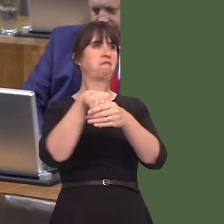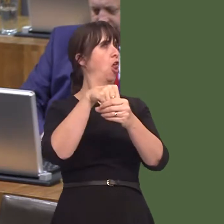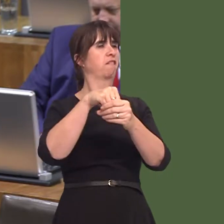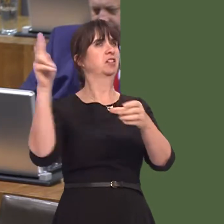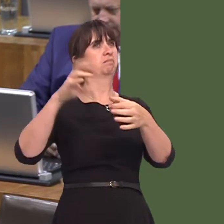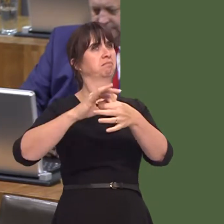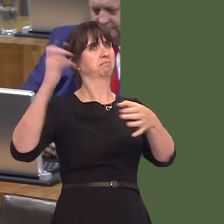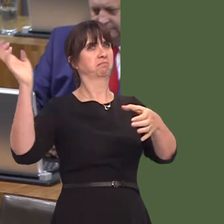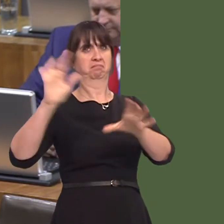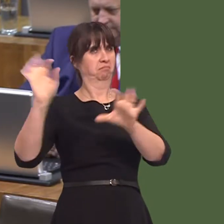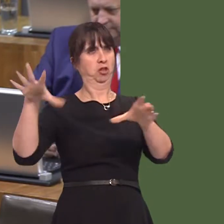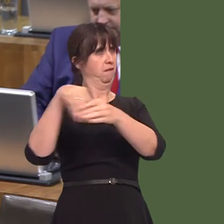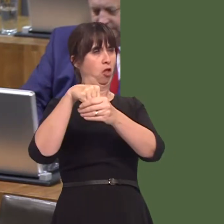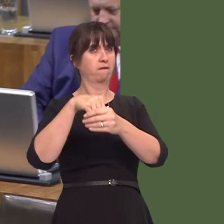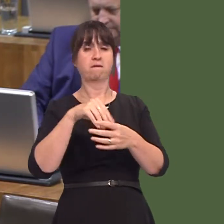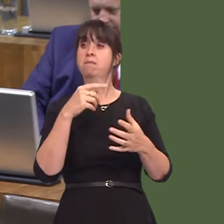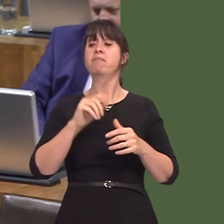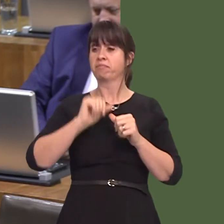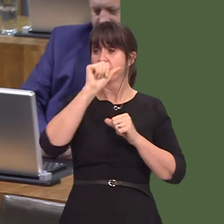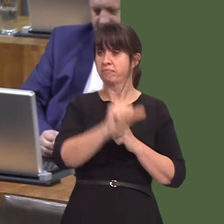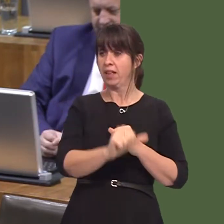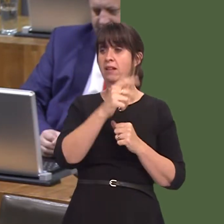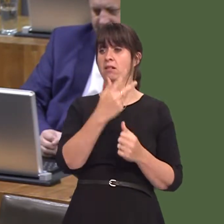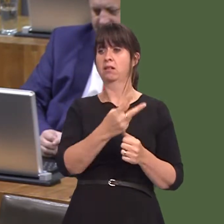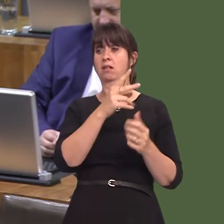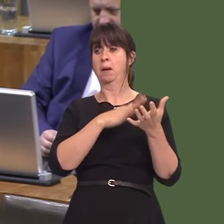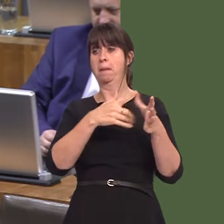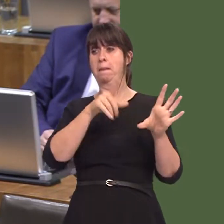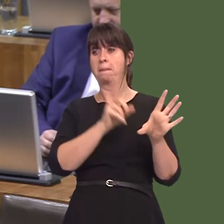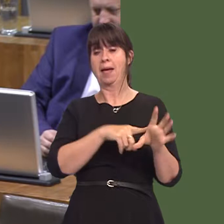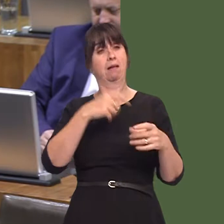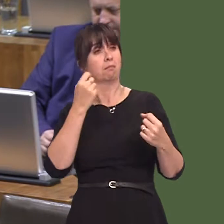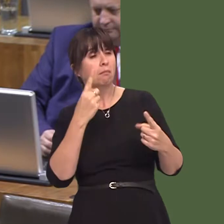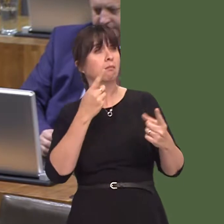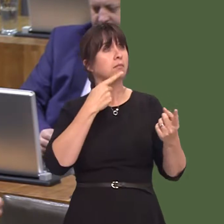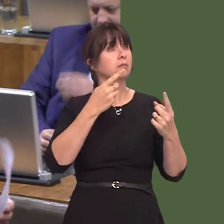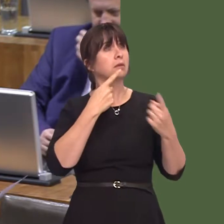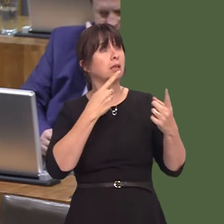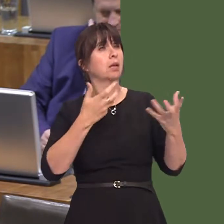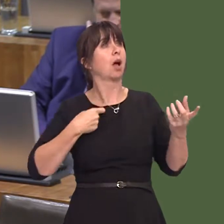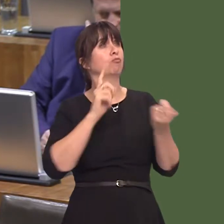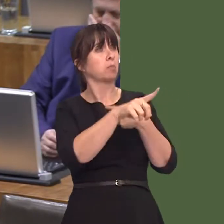Carwyn Jones: On 26 May, RDAU responded to a letter from us with a provisional list of data that would be on the website.